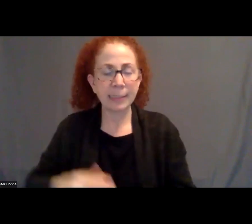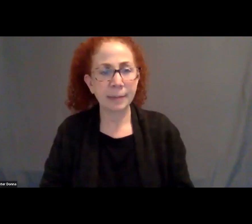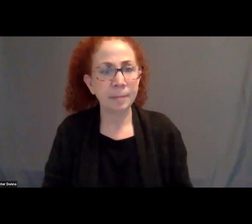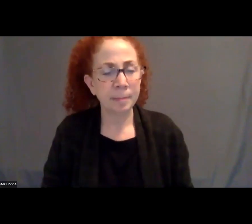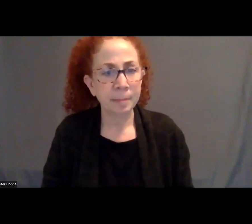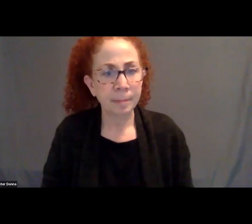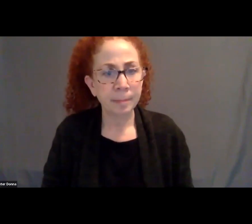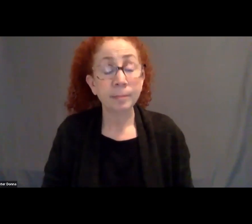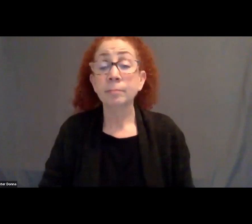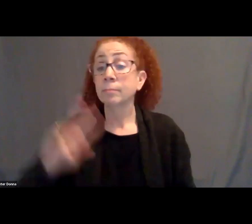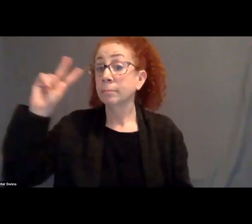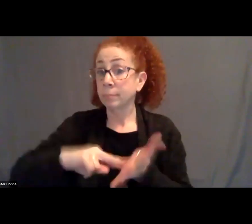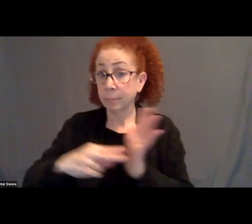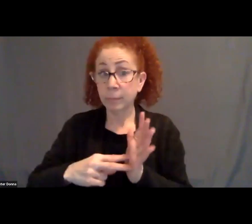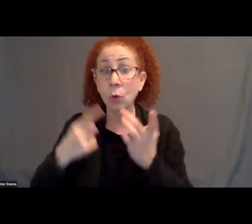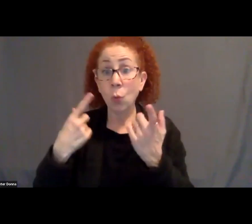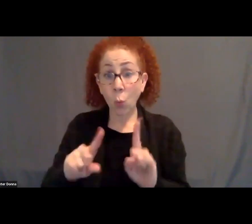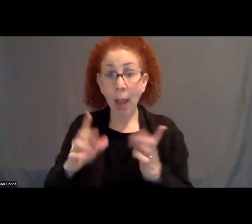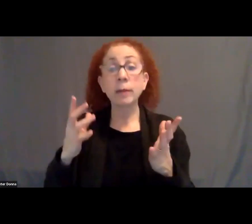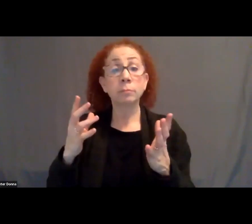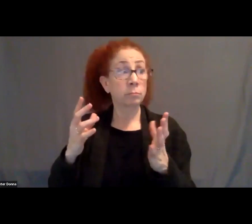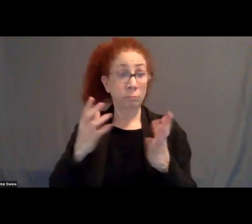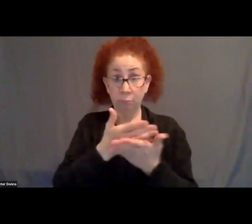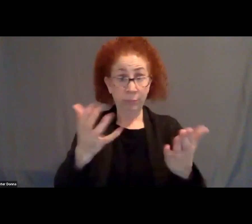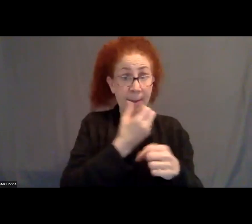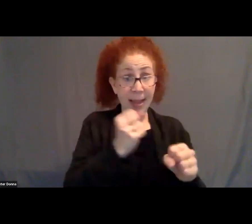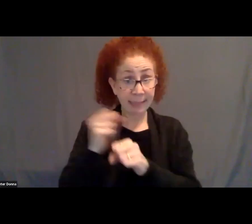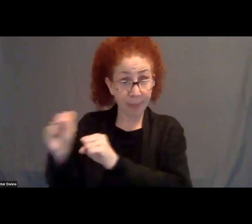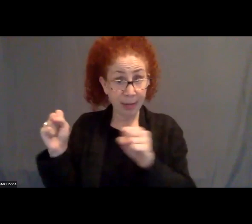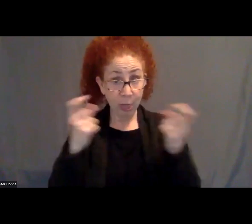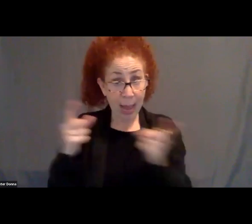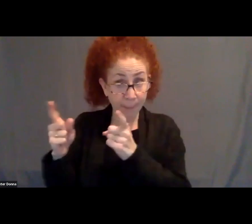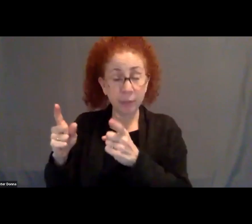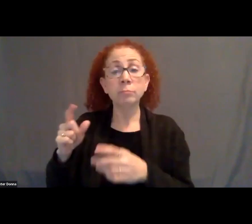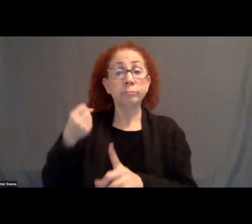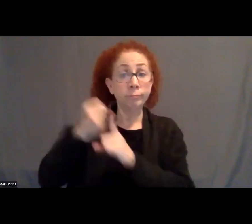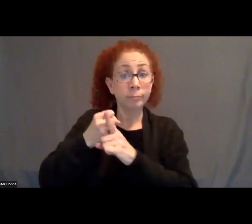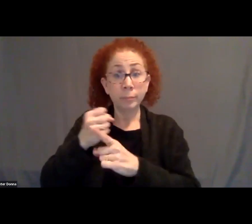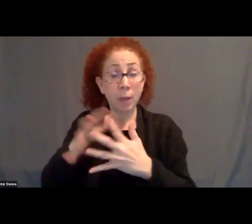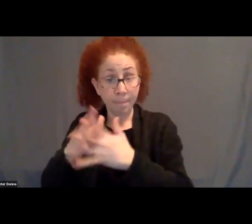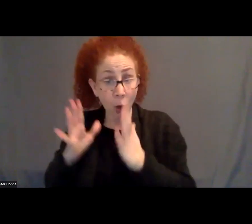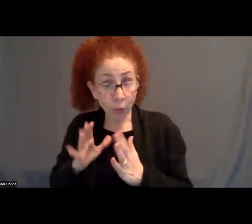In effect, when emancipation came to the Americas, the Caribbean, this caused the age of empire